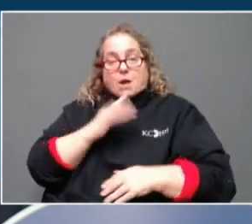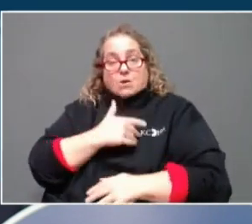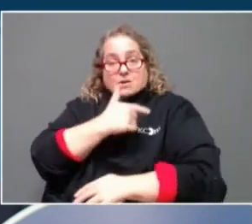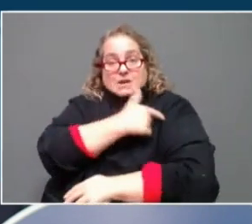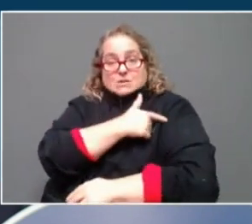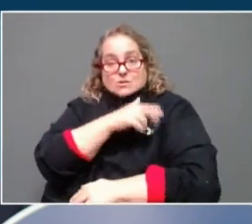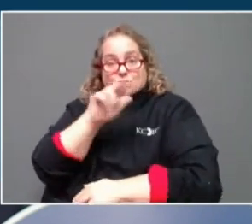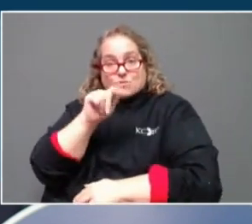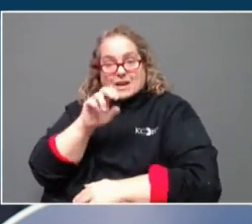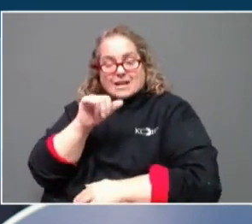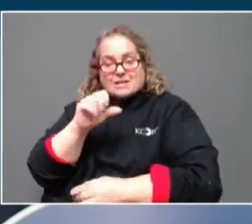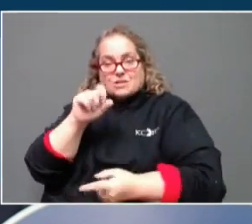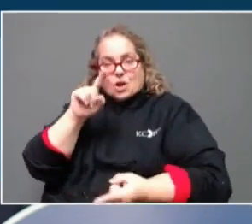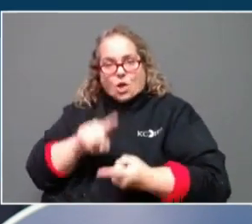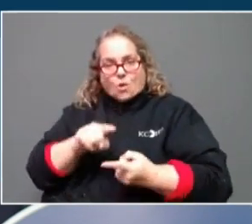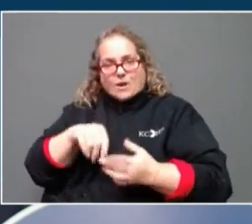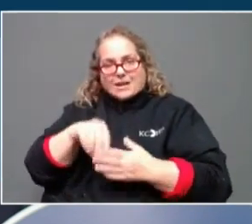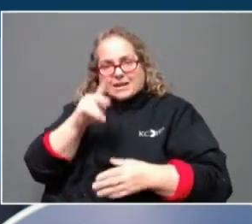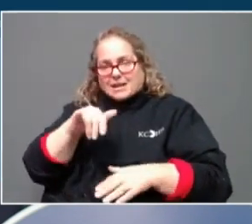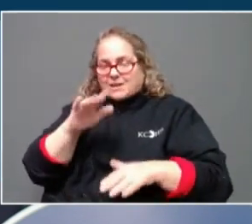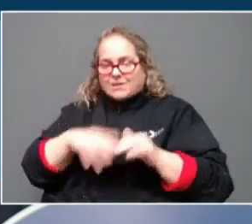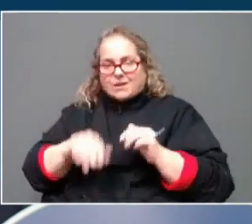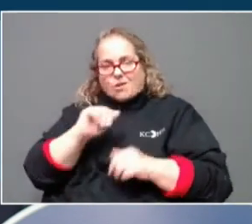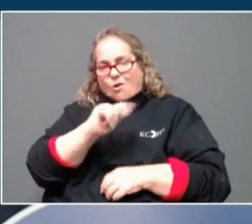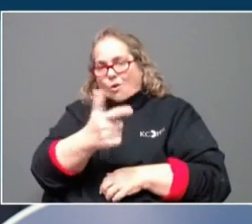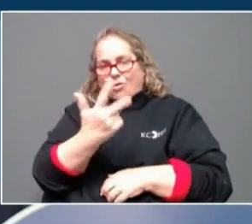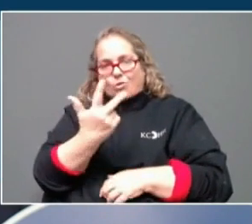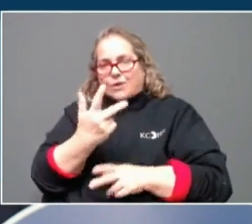these other places. Rhode island, new york and the United Kingdom. So we